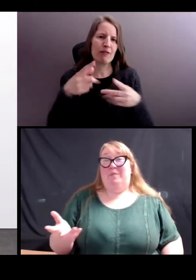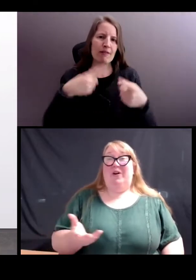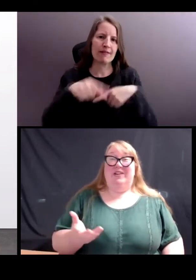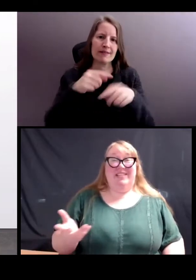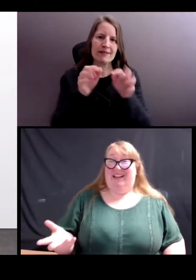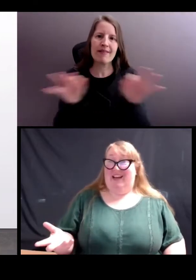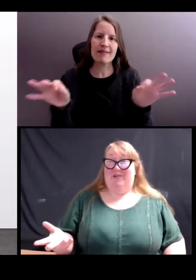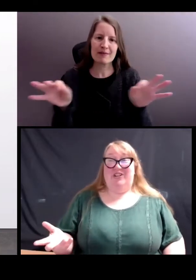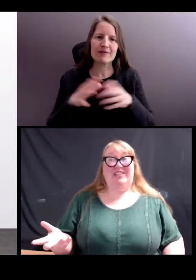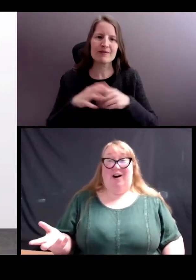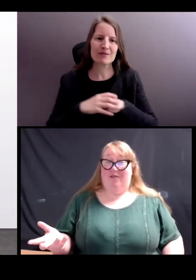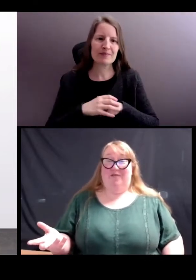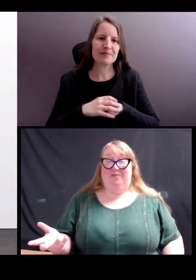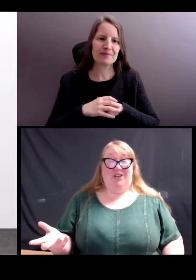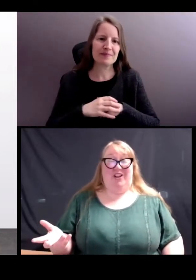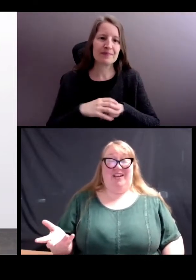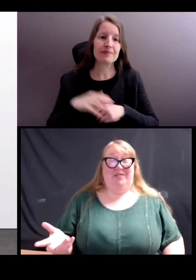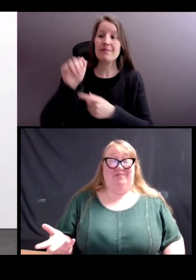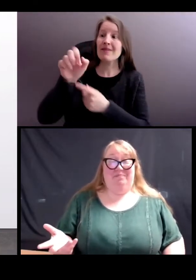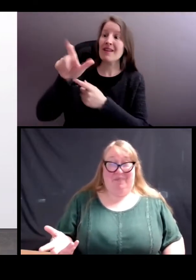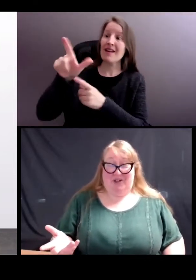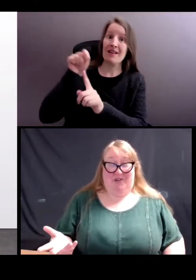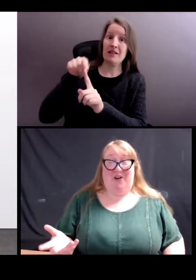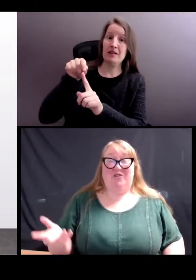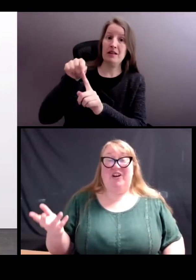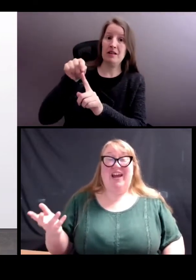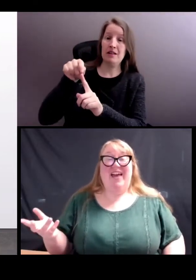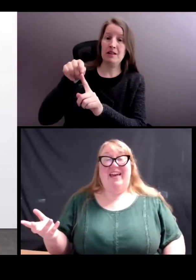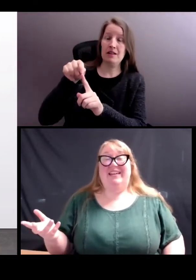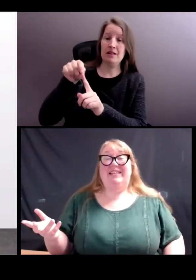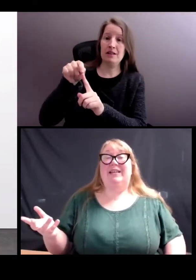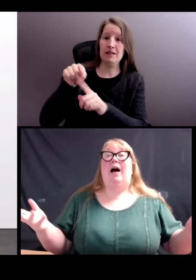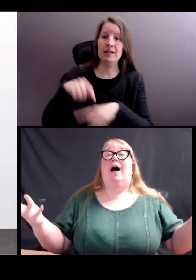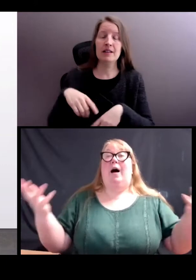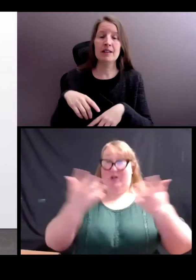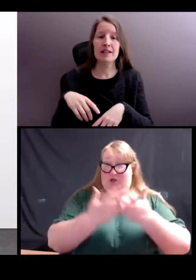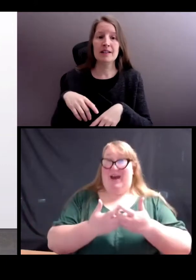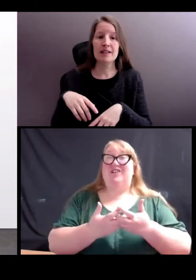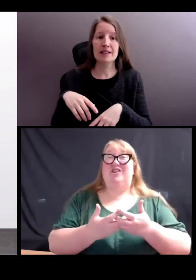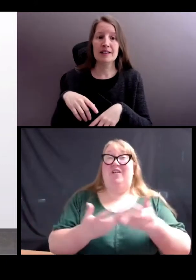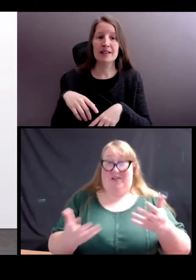And American Sign Language itself much like much of the country is a mishmash of other